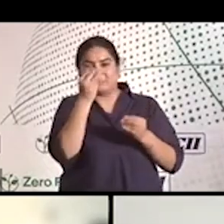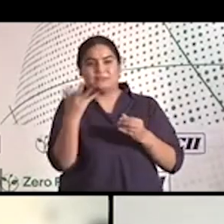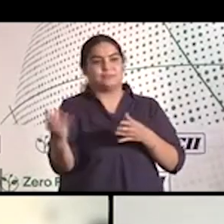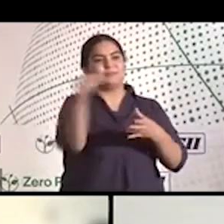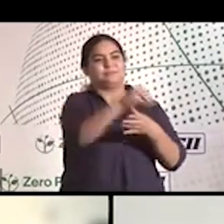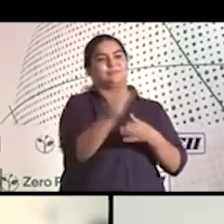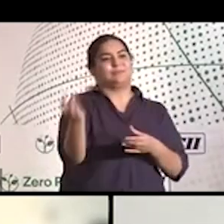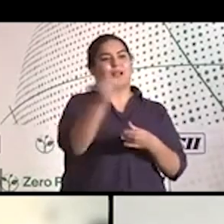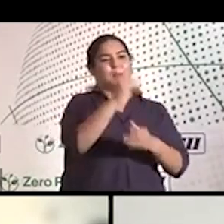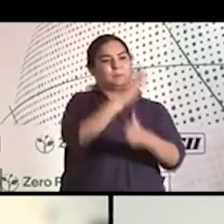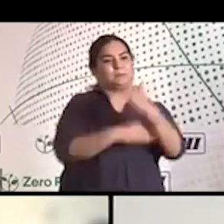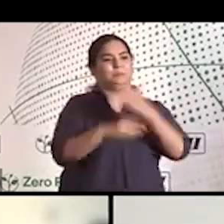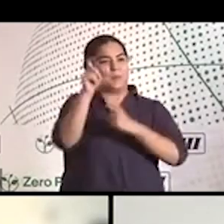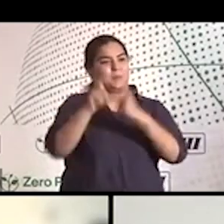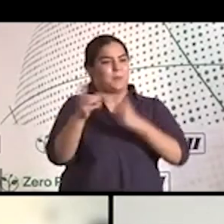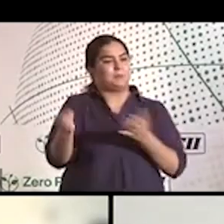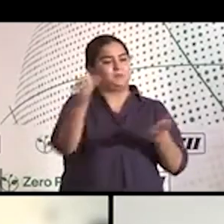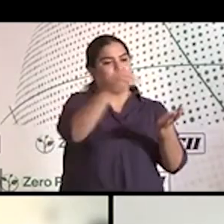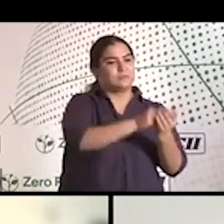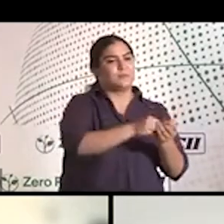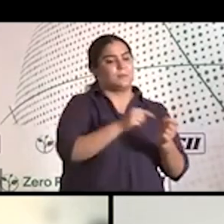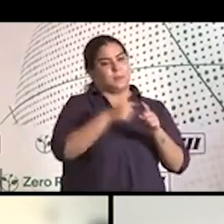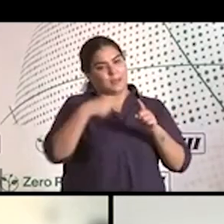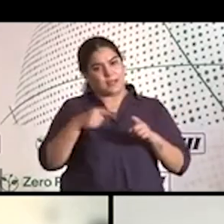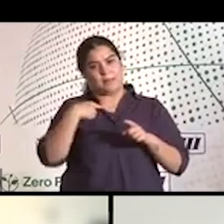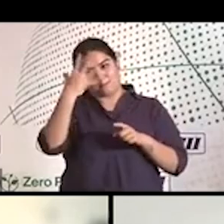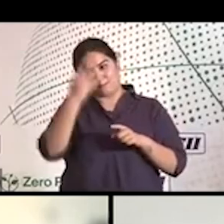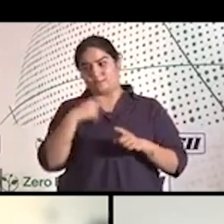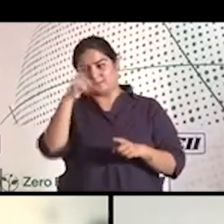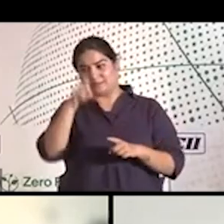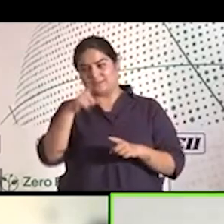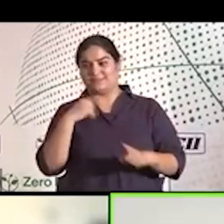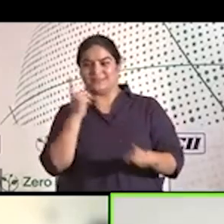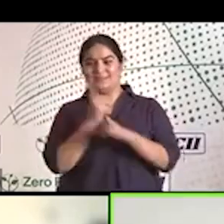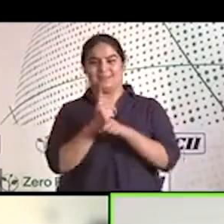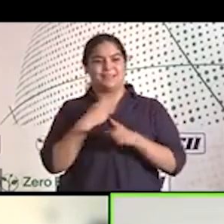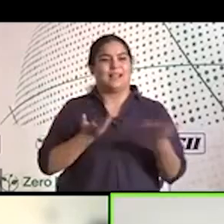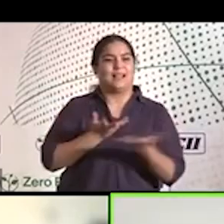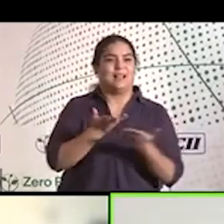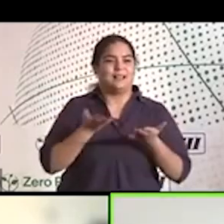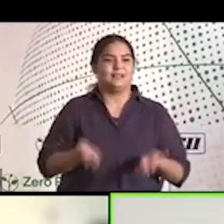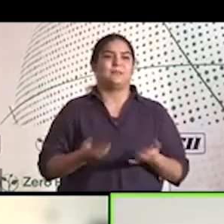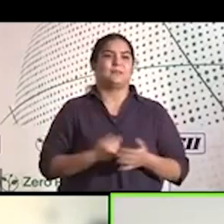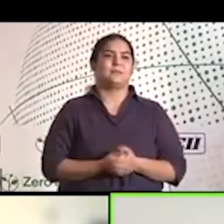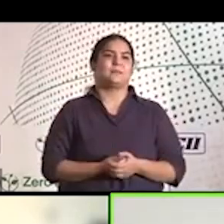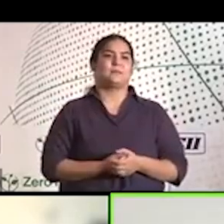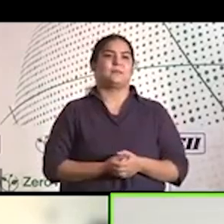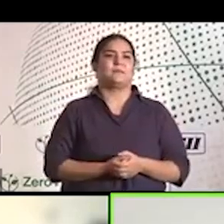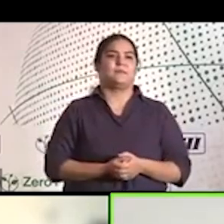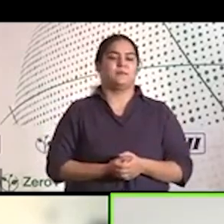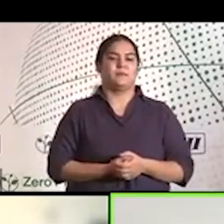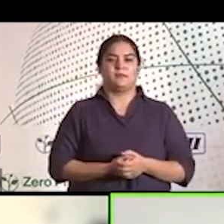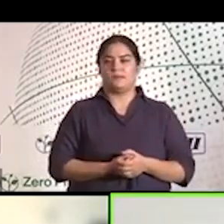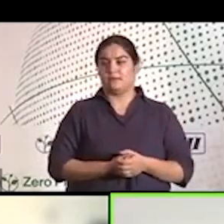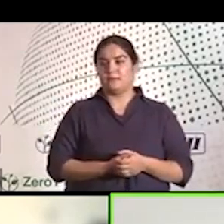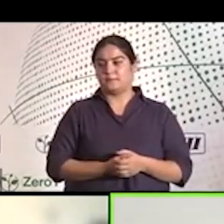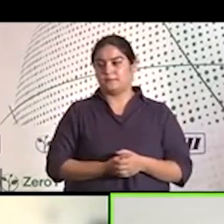Pace, to see you. Sorry I couldn't be there in person. Thank you, Patrick. And finally, Dan in there,